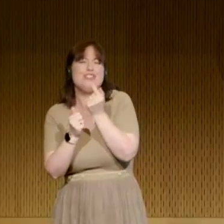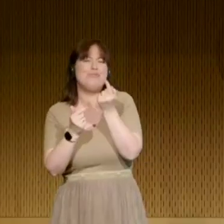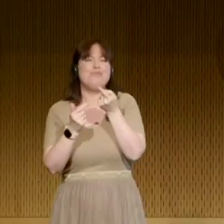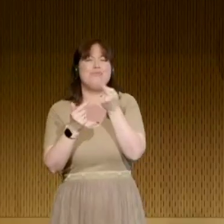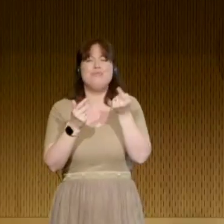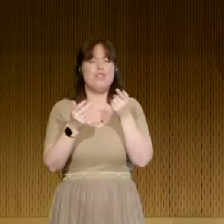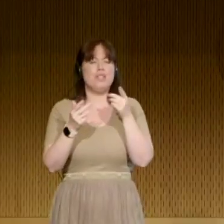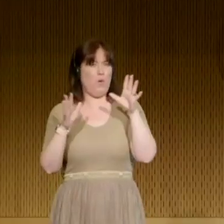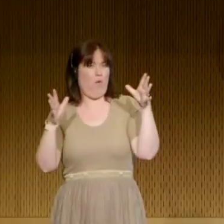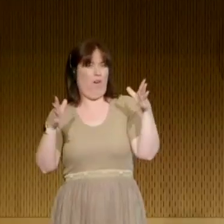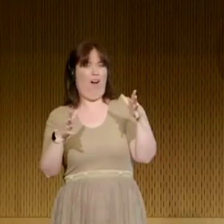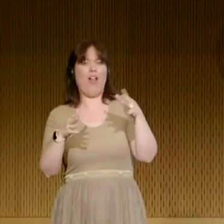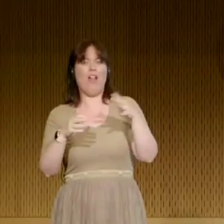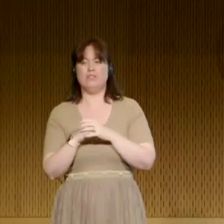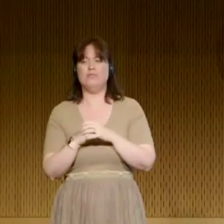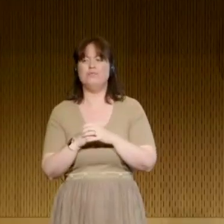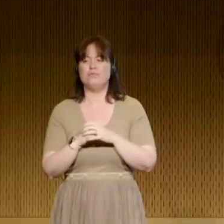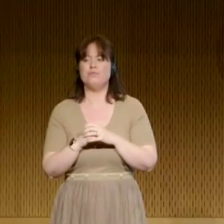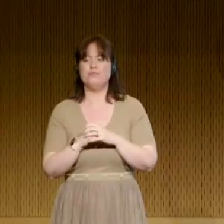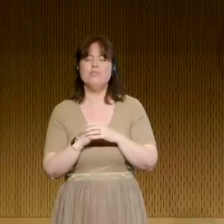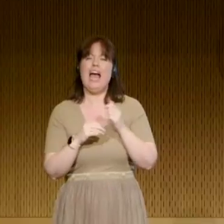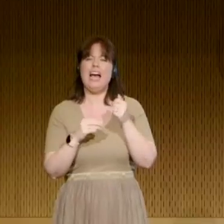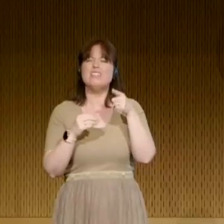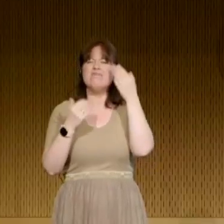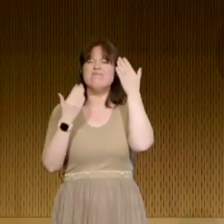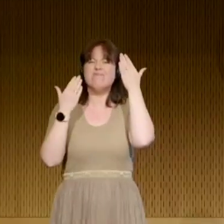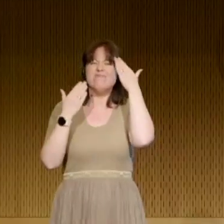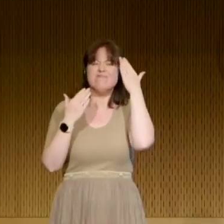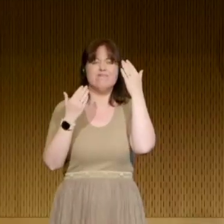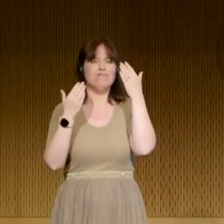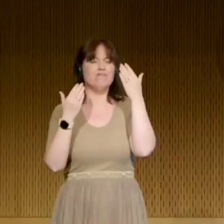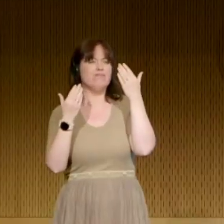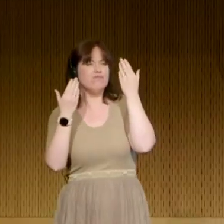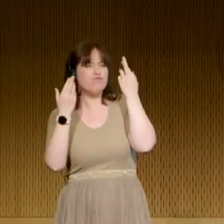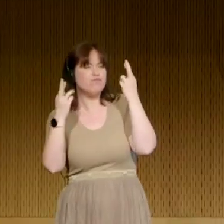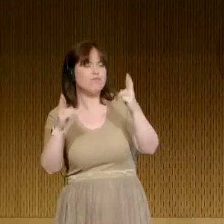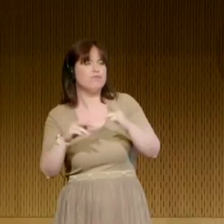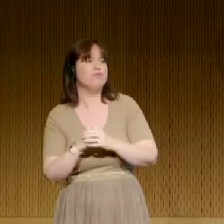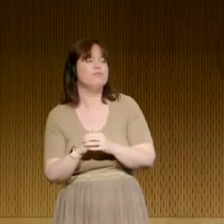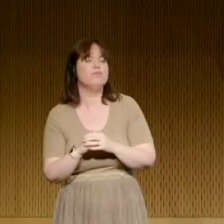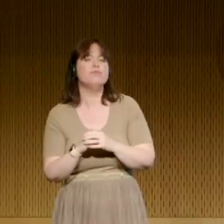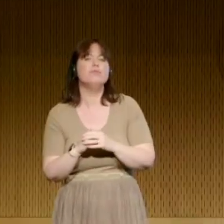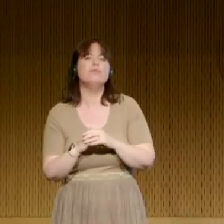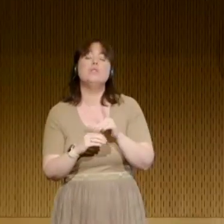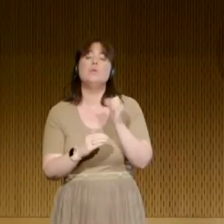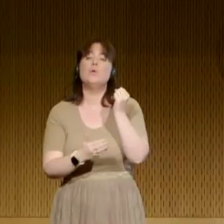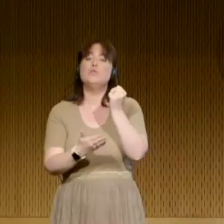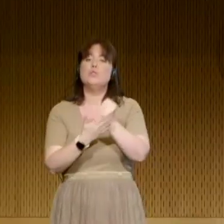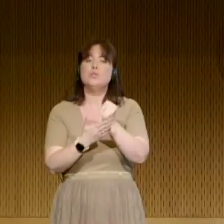expression. Sorry, multiple means of engagement at the start. So students now have to figure out